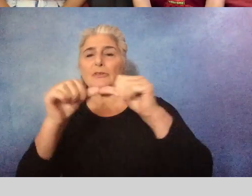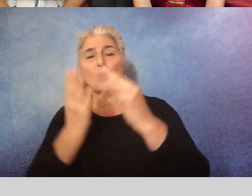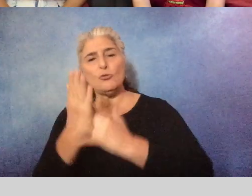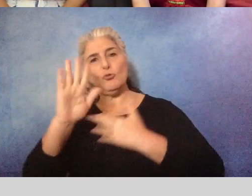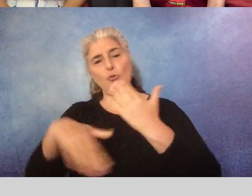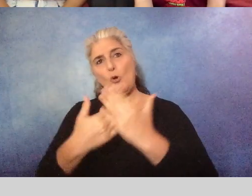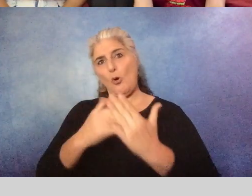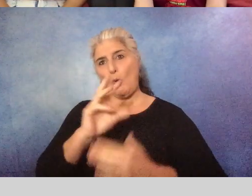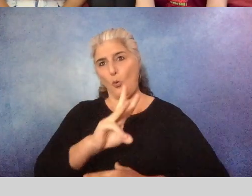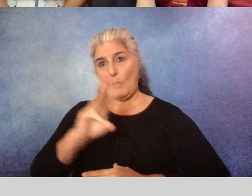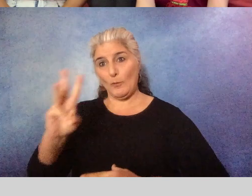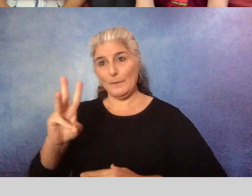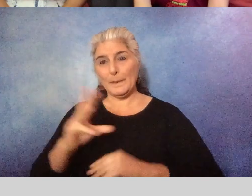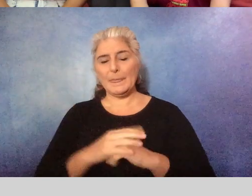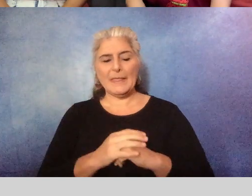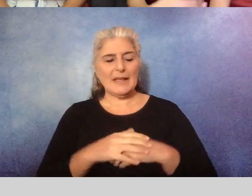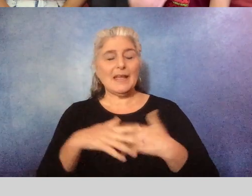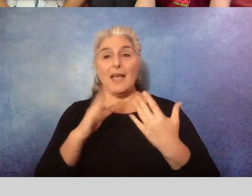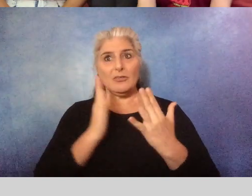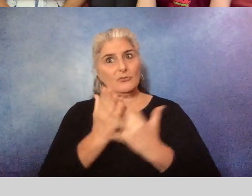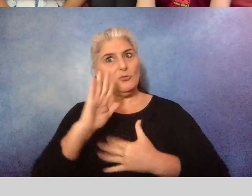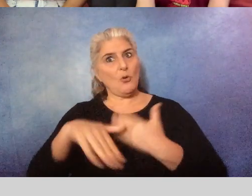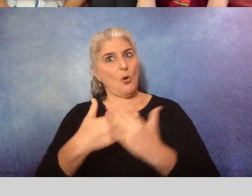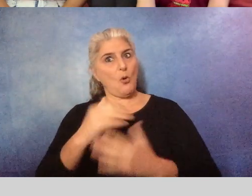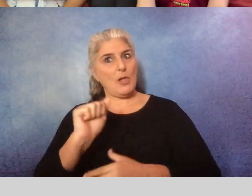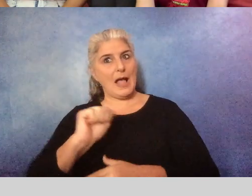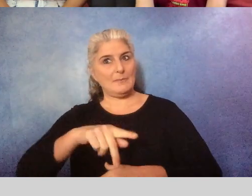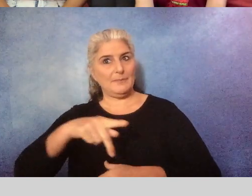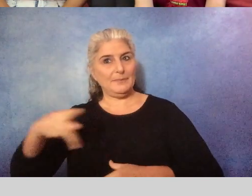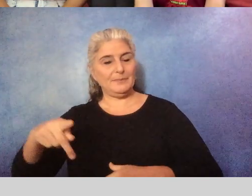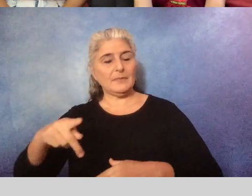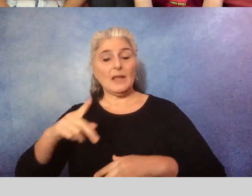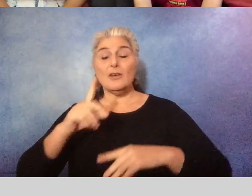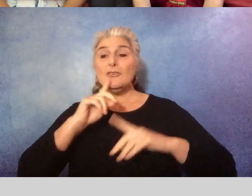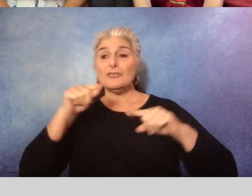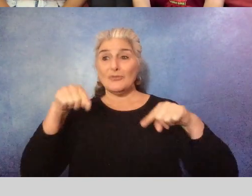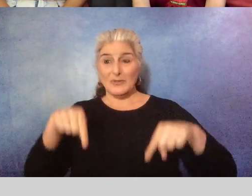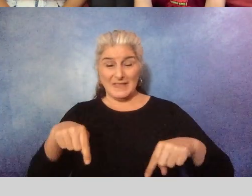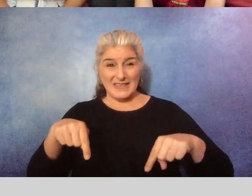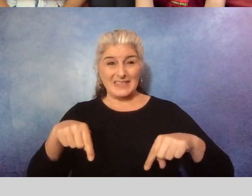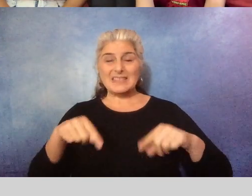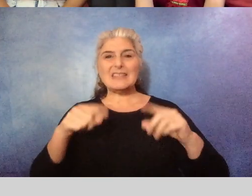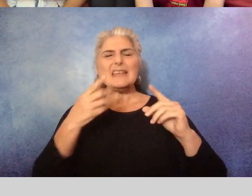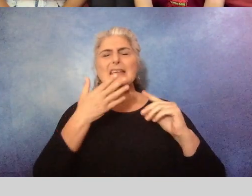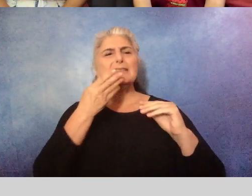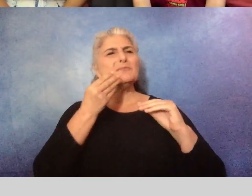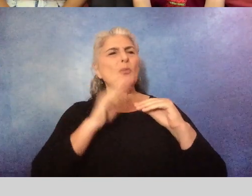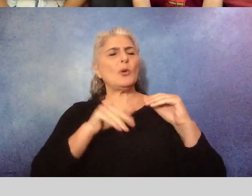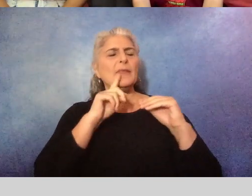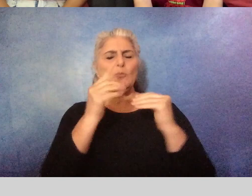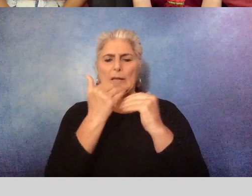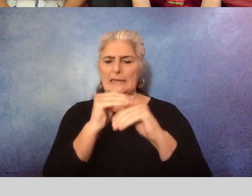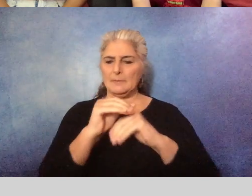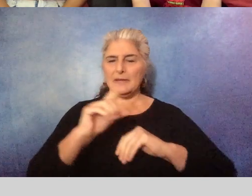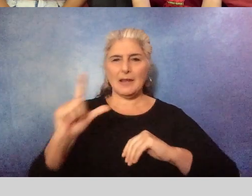So our design system goes way beyond a component library. It creates a language based on the team's future,